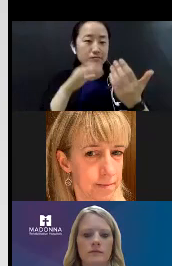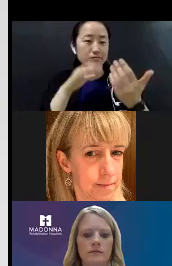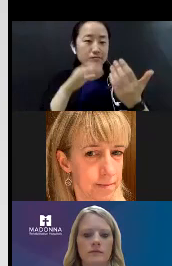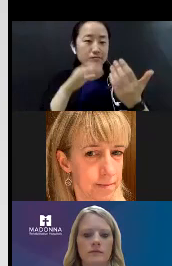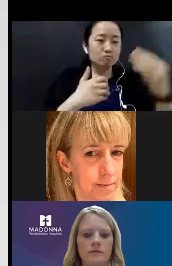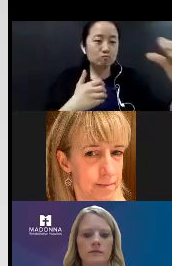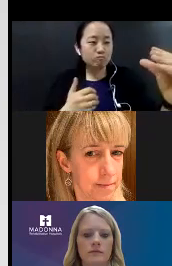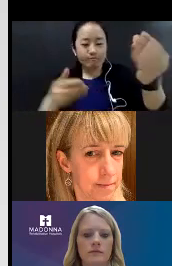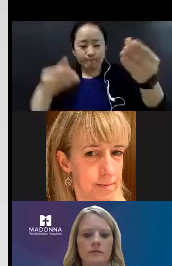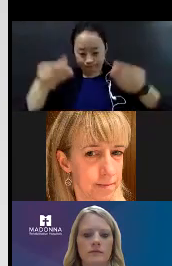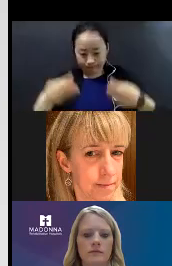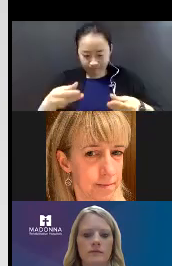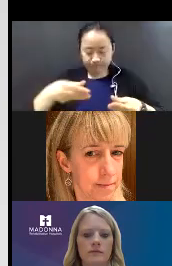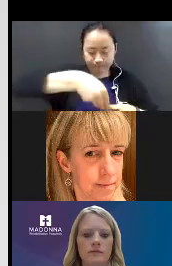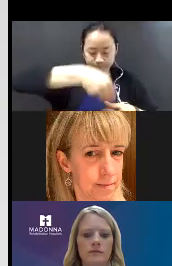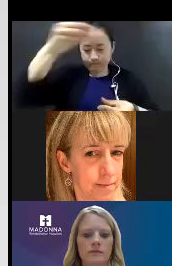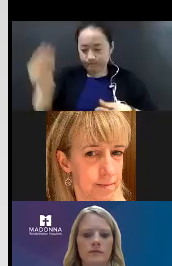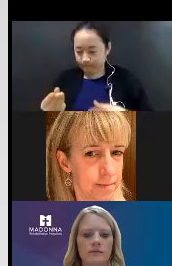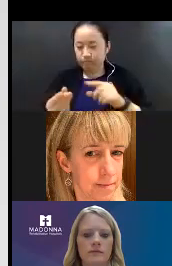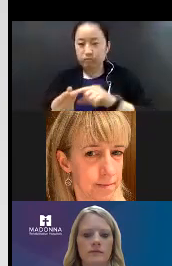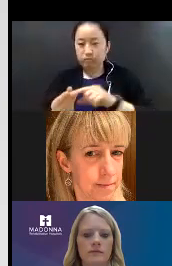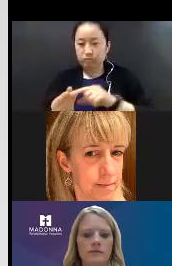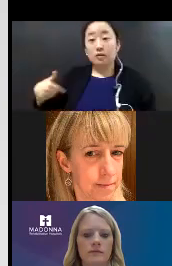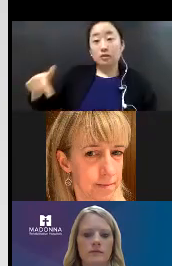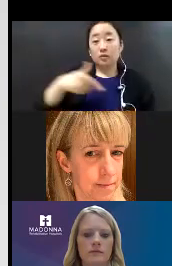AND JESSICA, WHO IS NOT WITH US TODAY, WE GET A